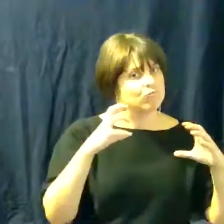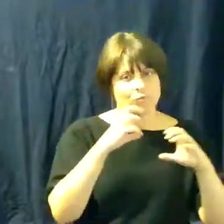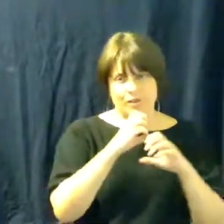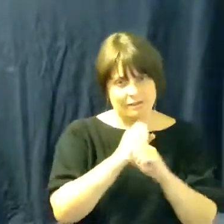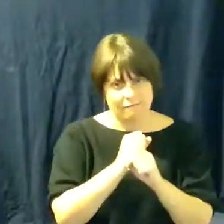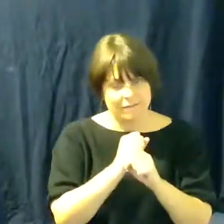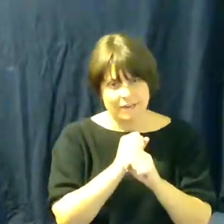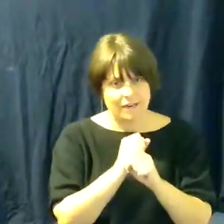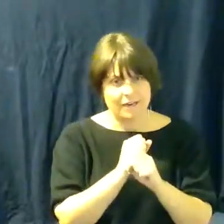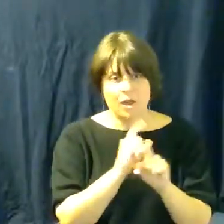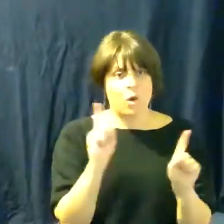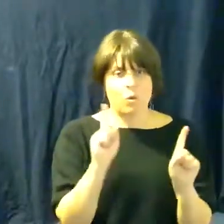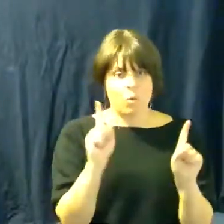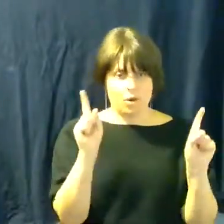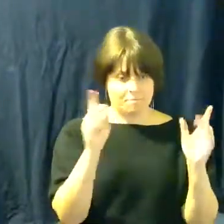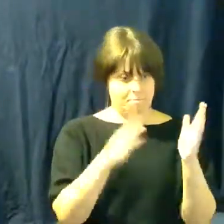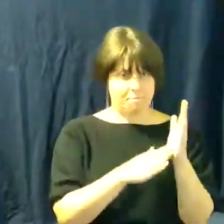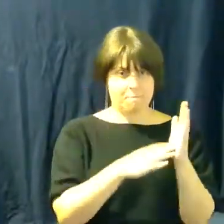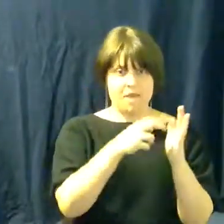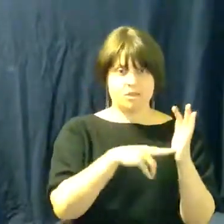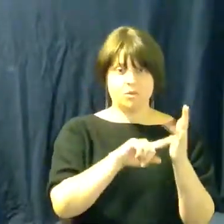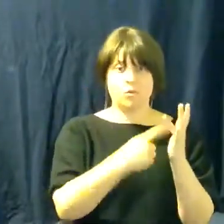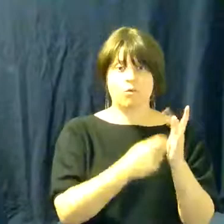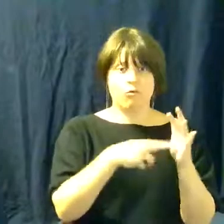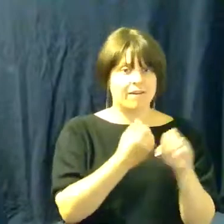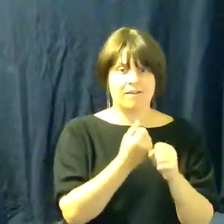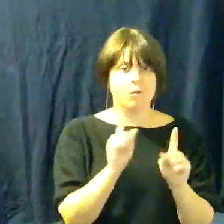have Perth around Tasmania and maybe some other places to come too.